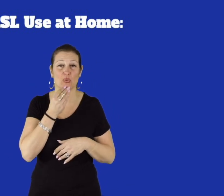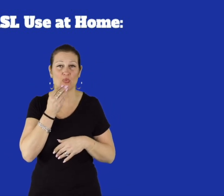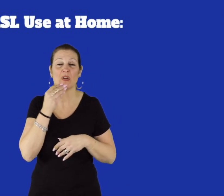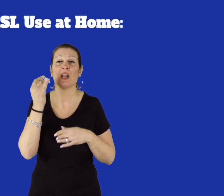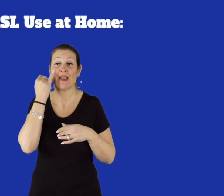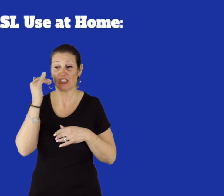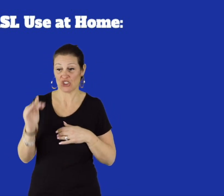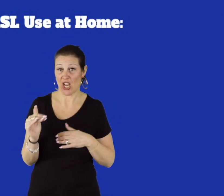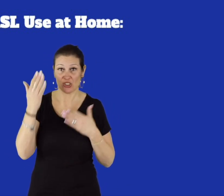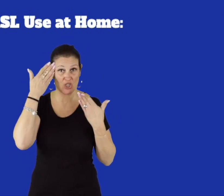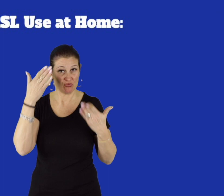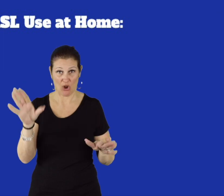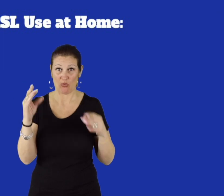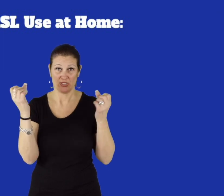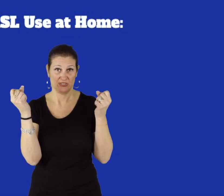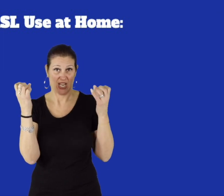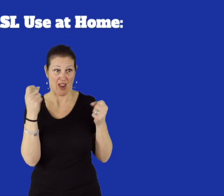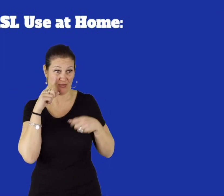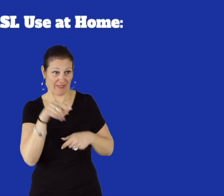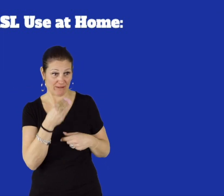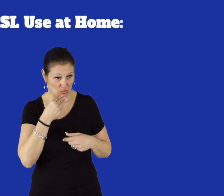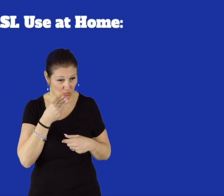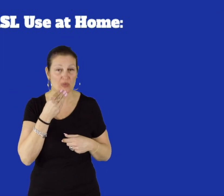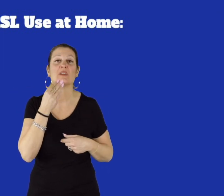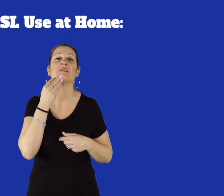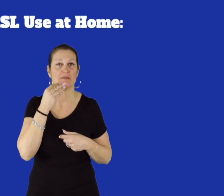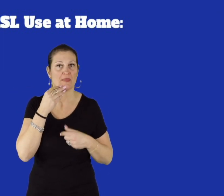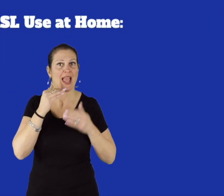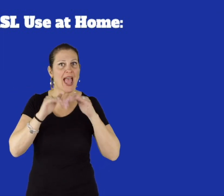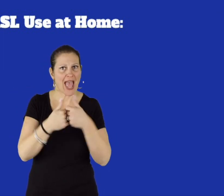Then, you’ll see an example of how a parent can show their child to use the